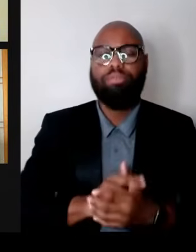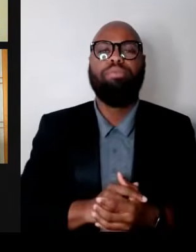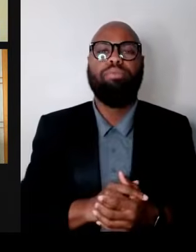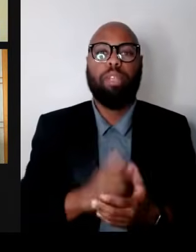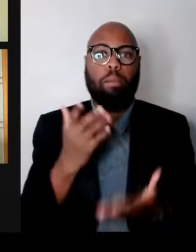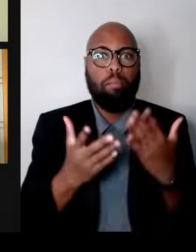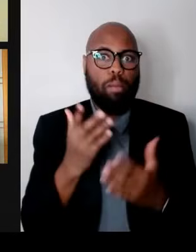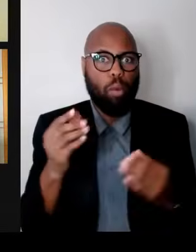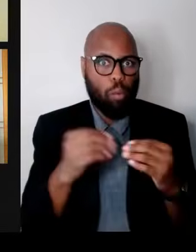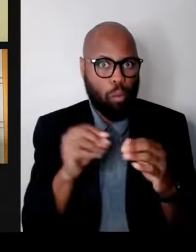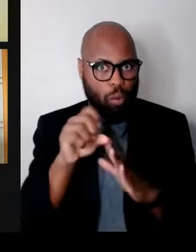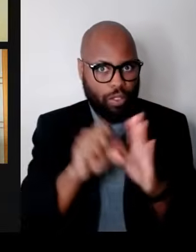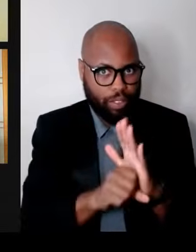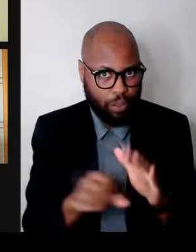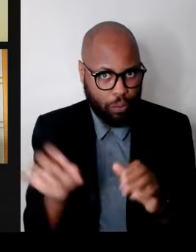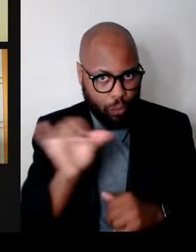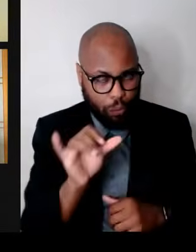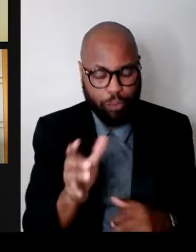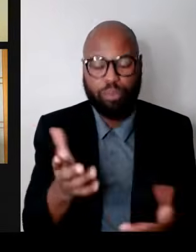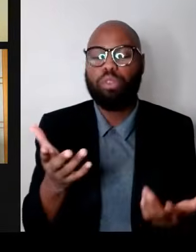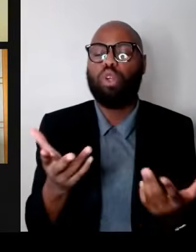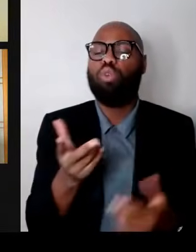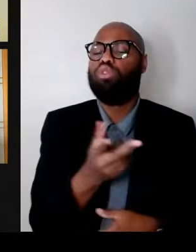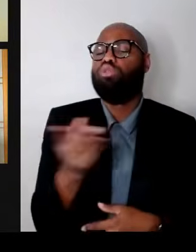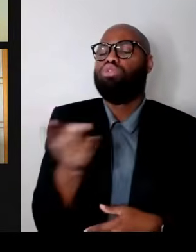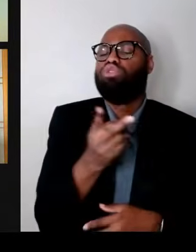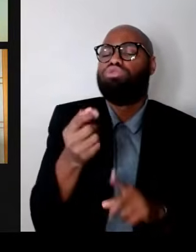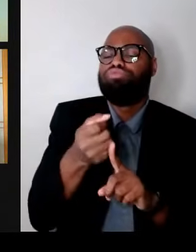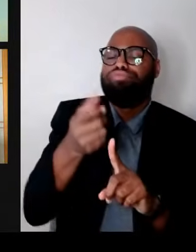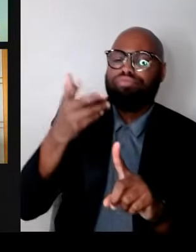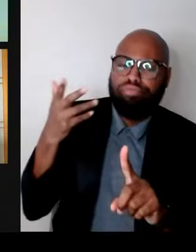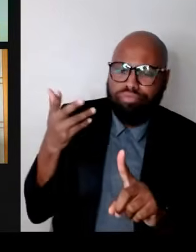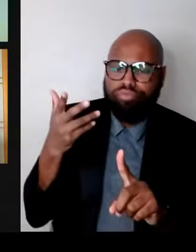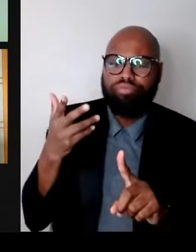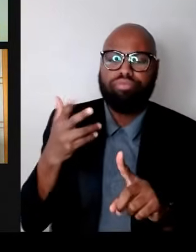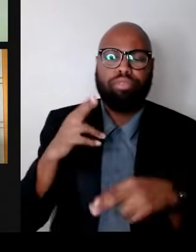What can you two tell us about the emotional impact